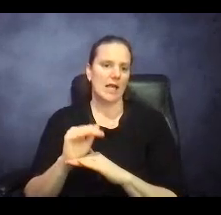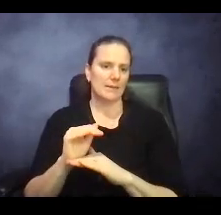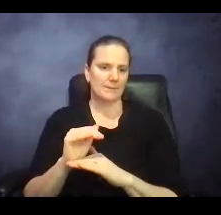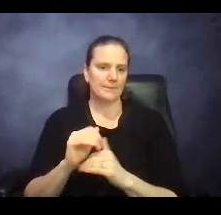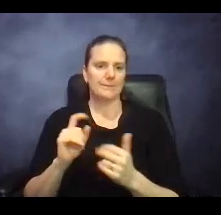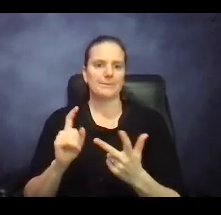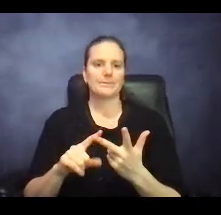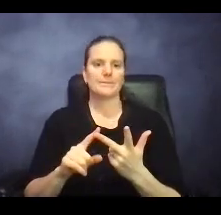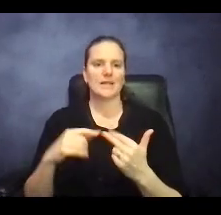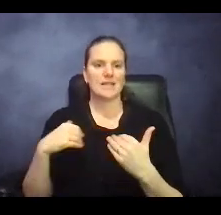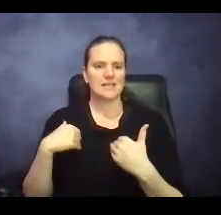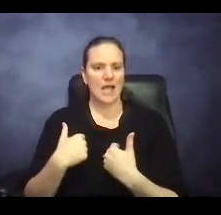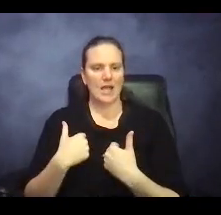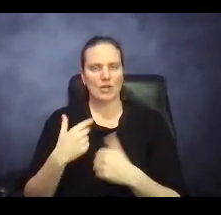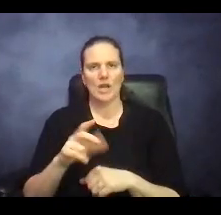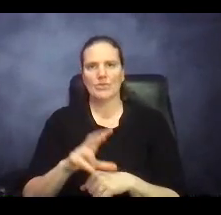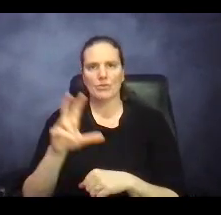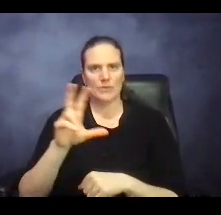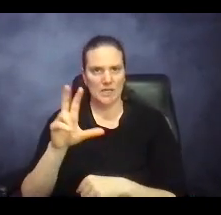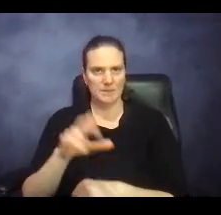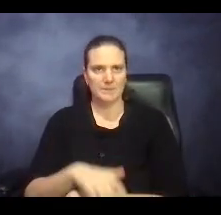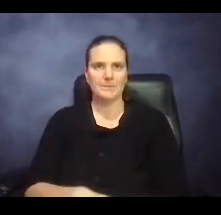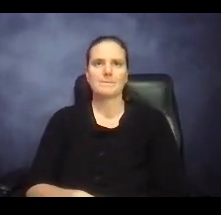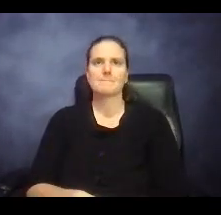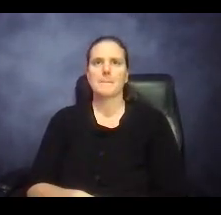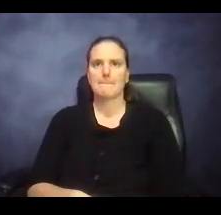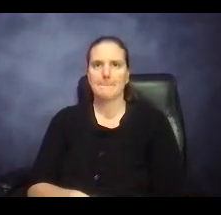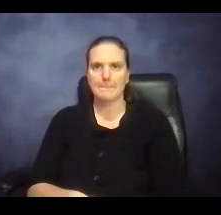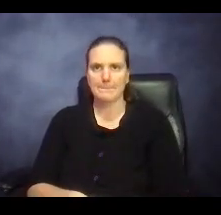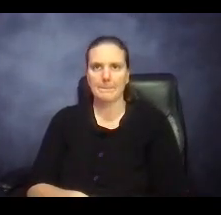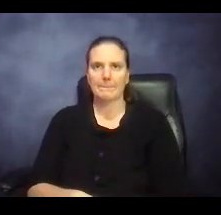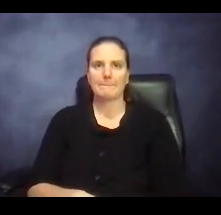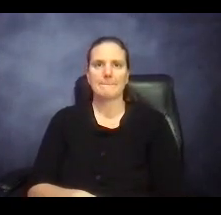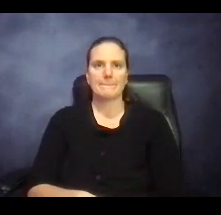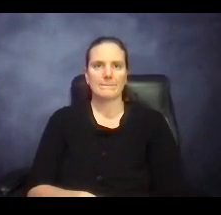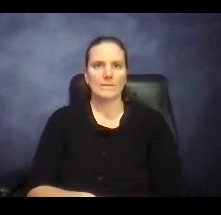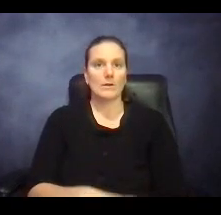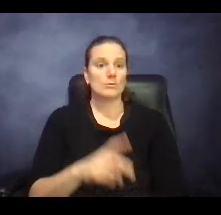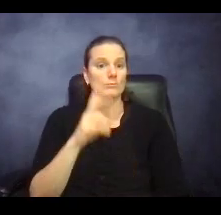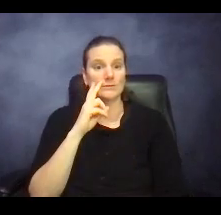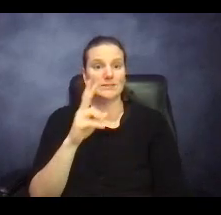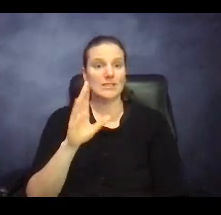why we get tired around 3:00 PM And then one of, I mean, just one of the reasons that you'll just start, see your testosterone, estrogen,